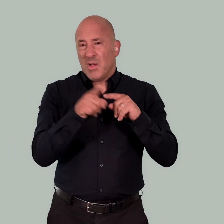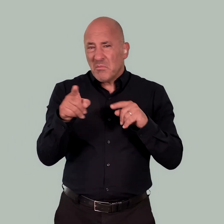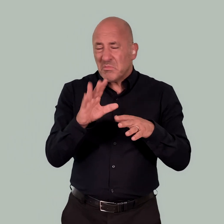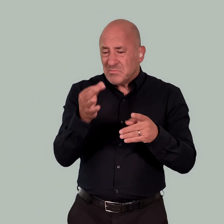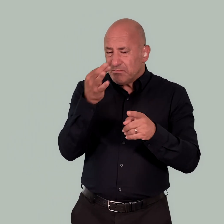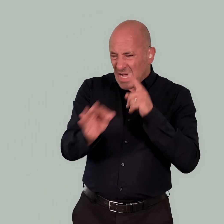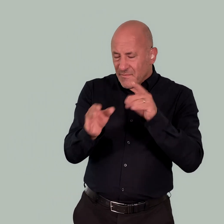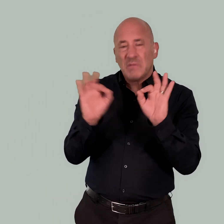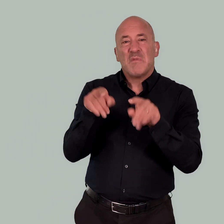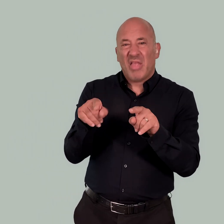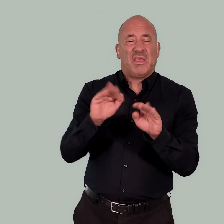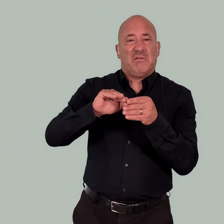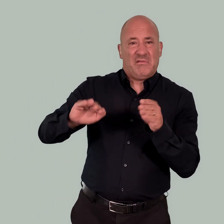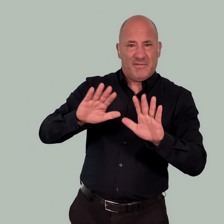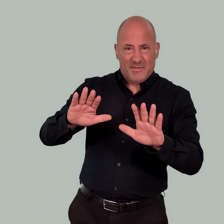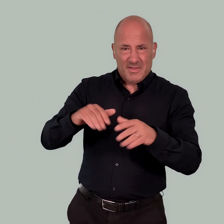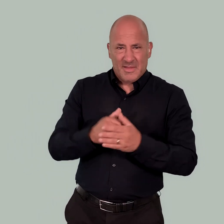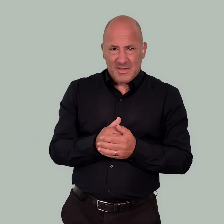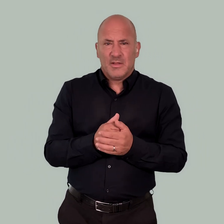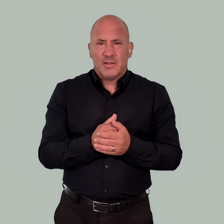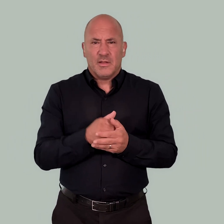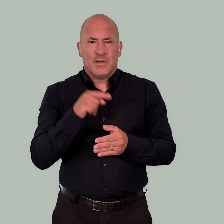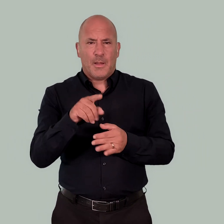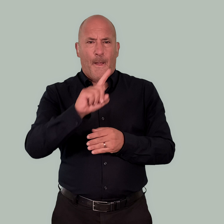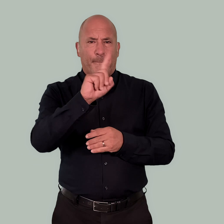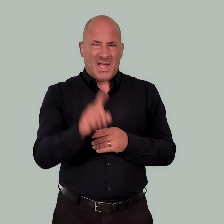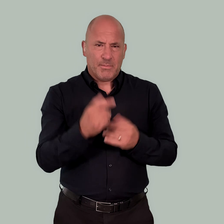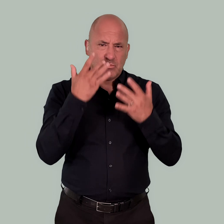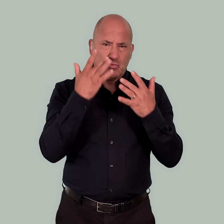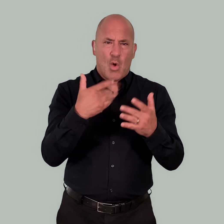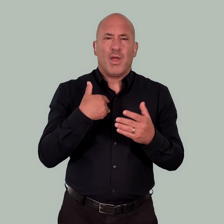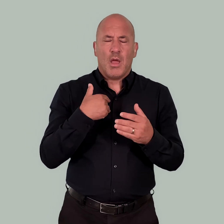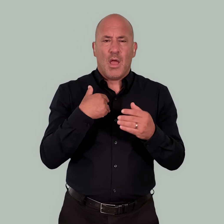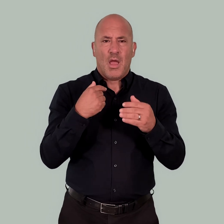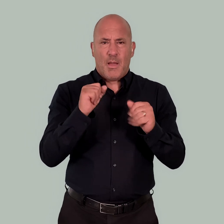and there is a particularly steep increase in the proportion of people